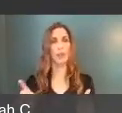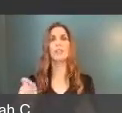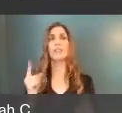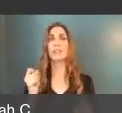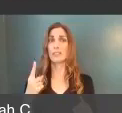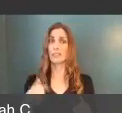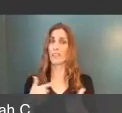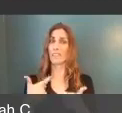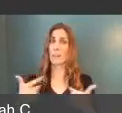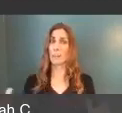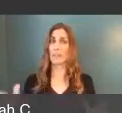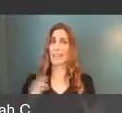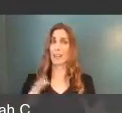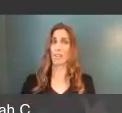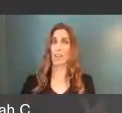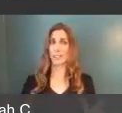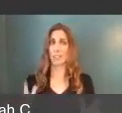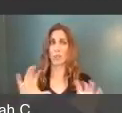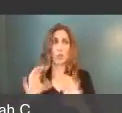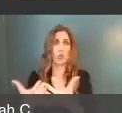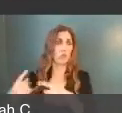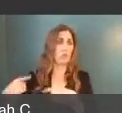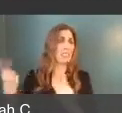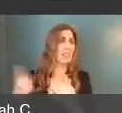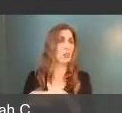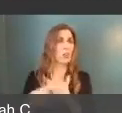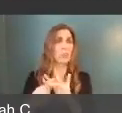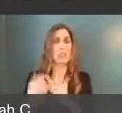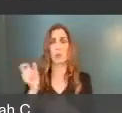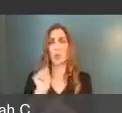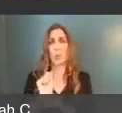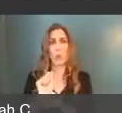corps here in the County from the very beginning. They've been working at our testing sites and,